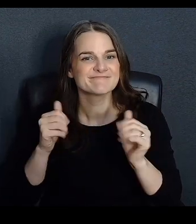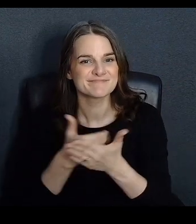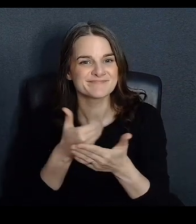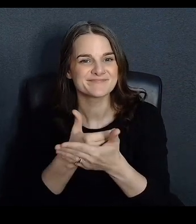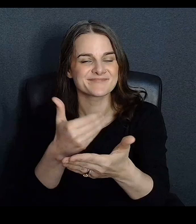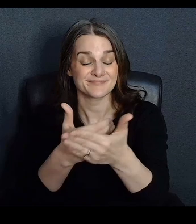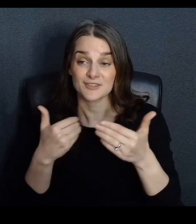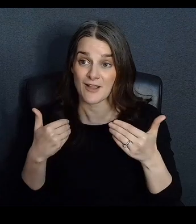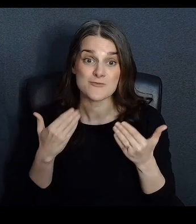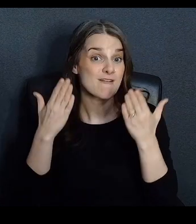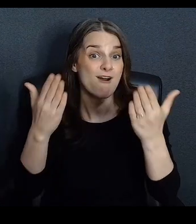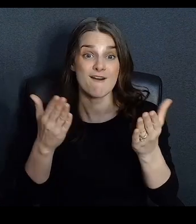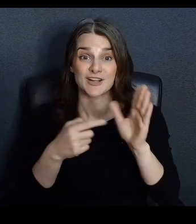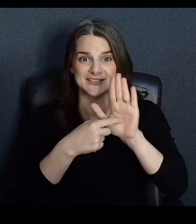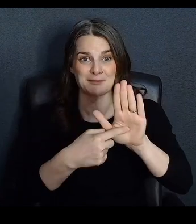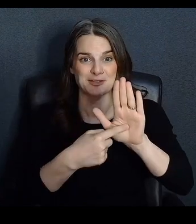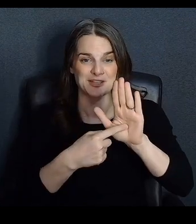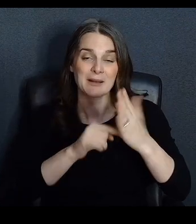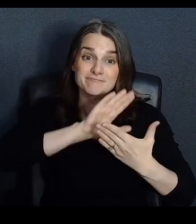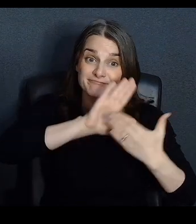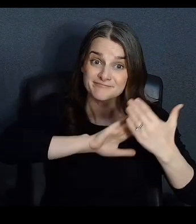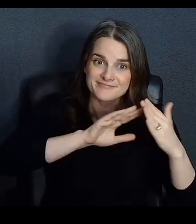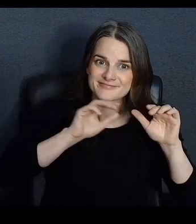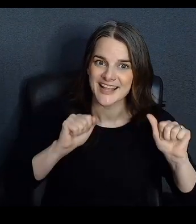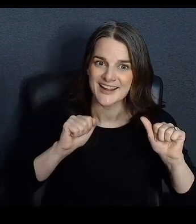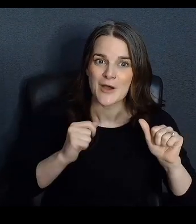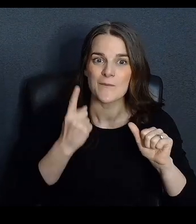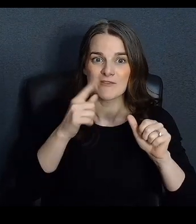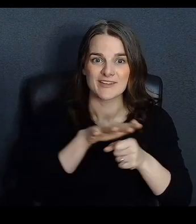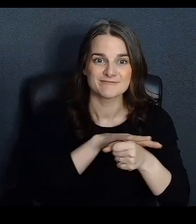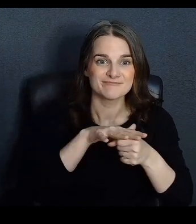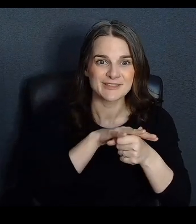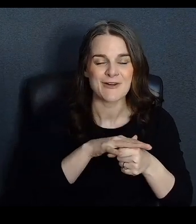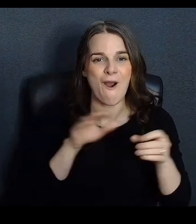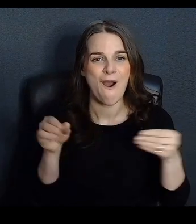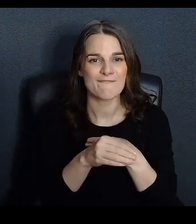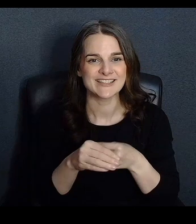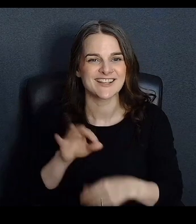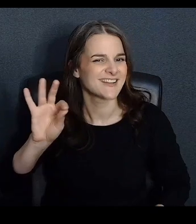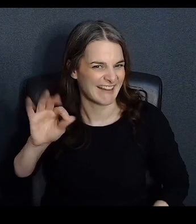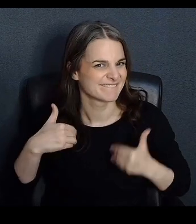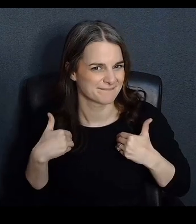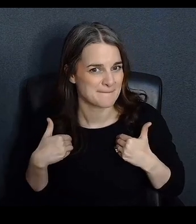So we do offer demonstrations, which can be in person in one of our nine regional offices,